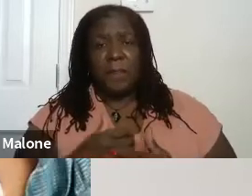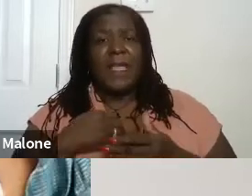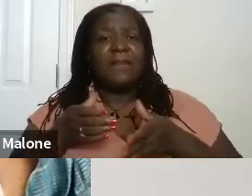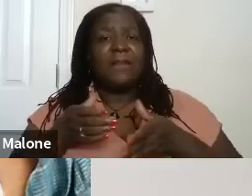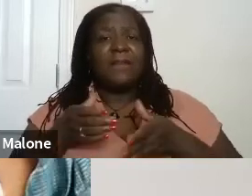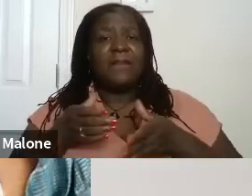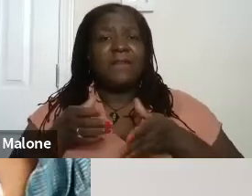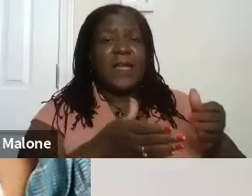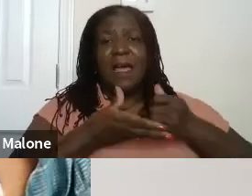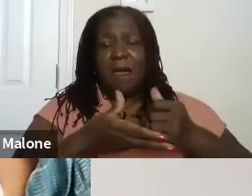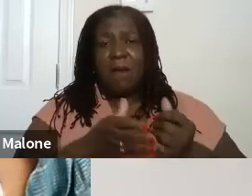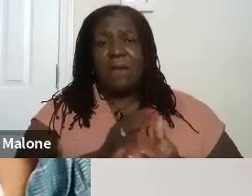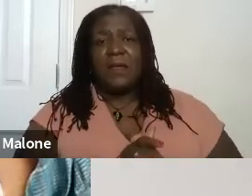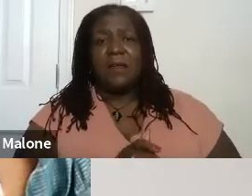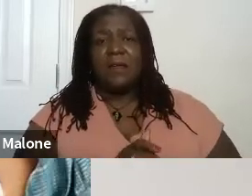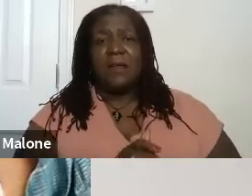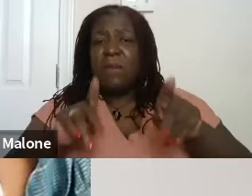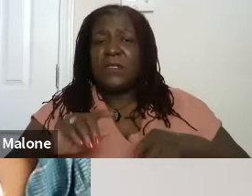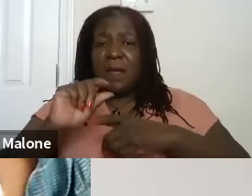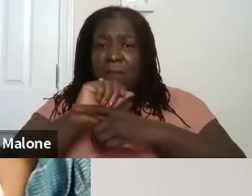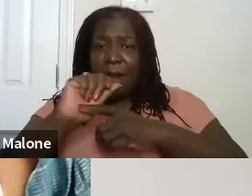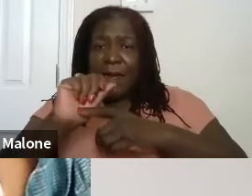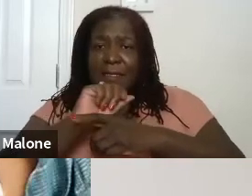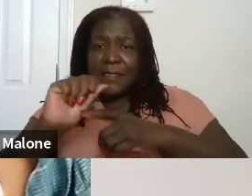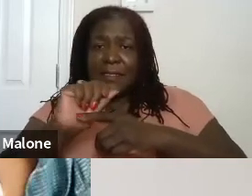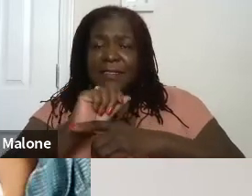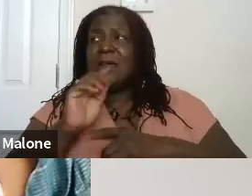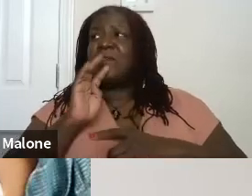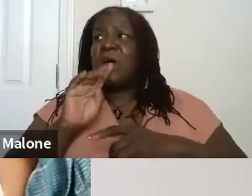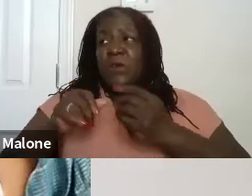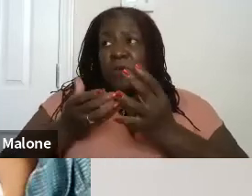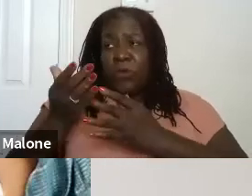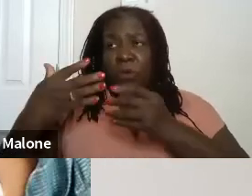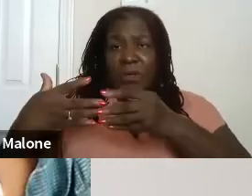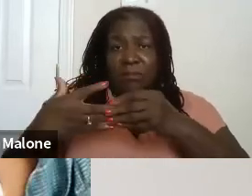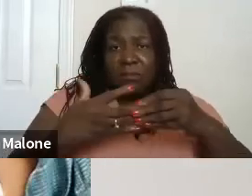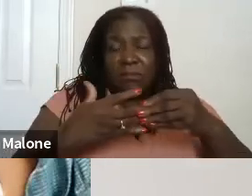desensitize a person by practicing and talking through it. It's important to work collaboratively